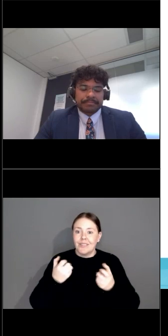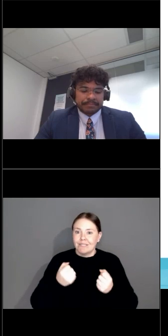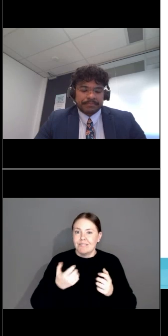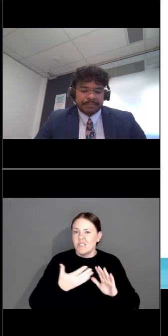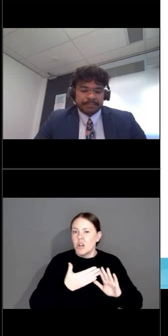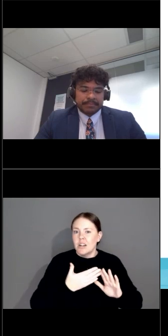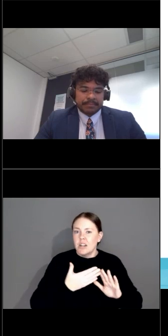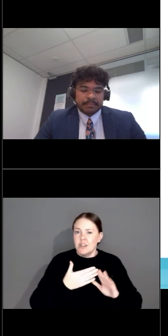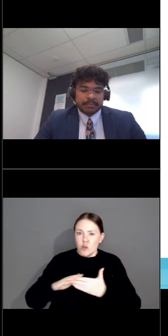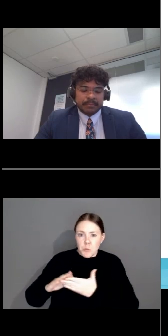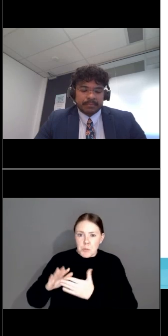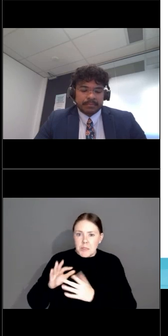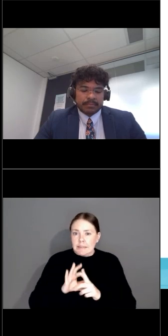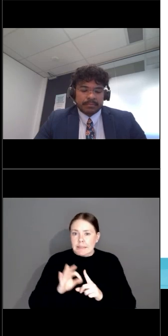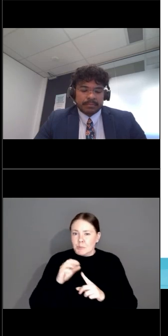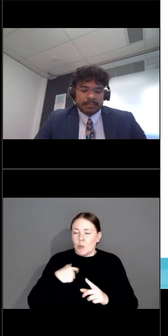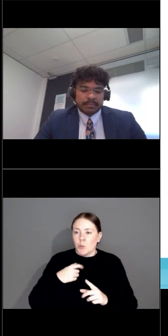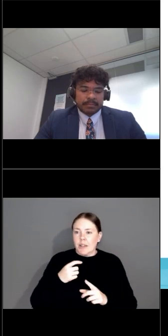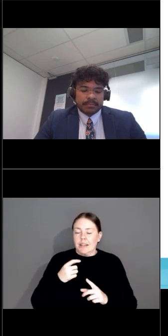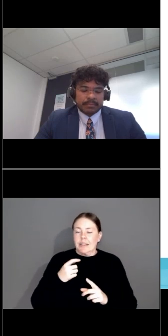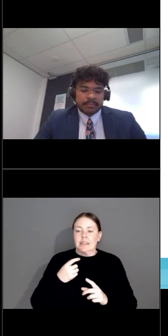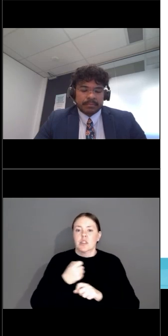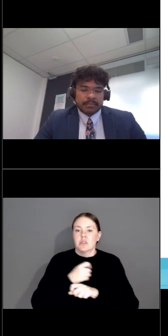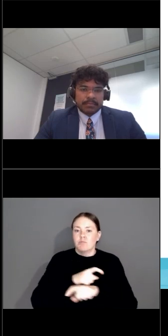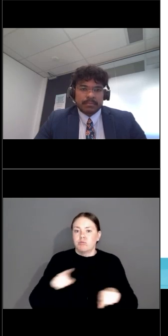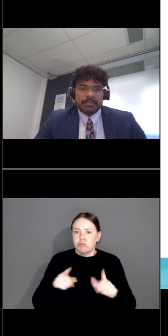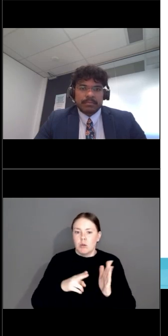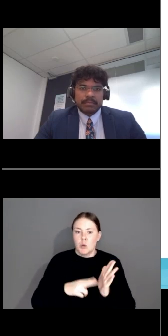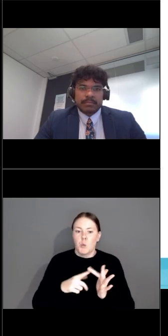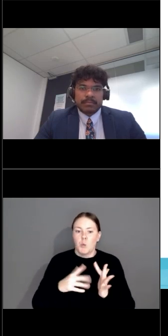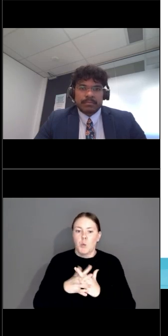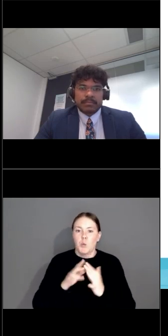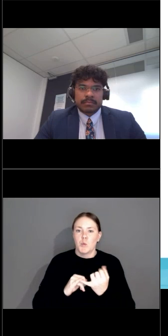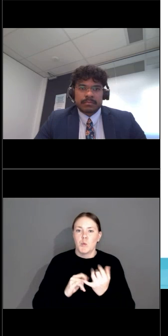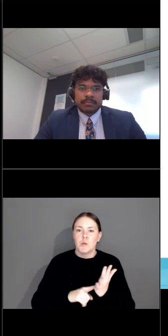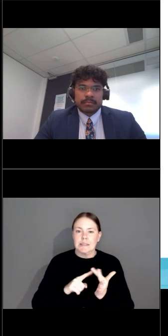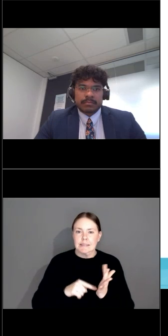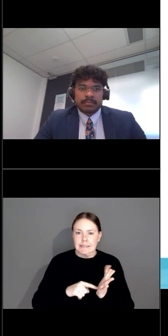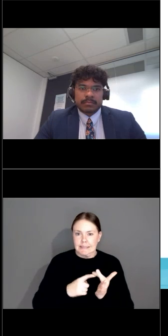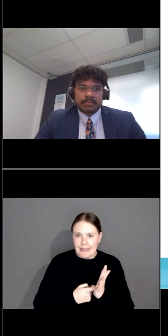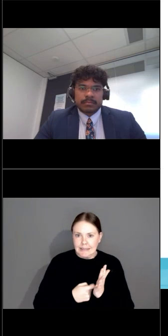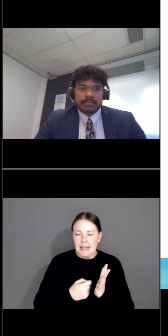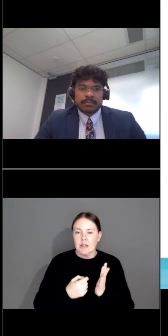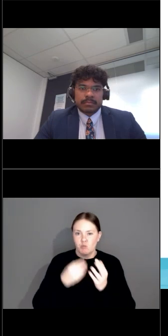sharing information about upcoming webinars new Publications spec sheets videos for example that